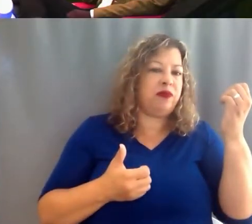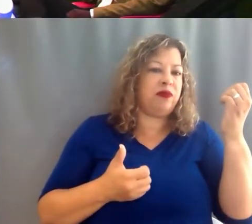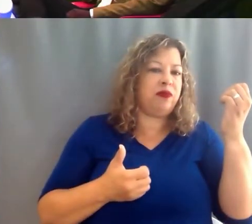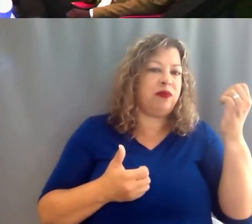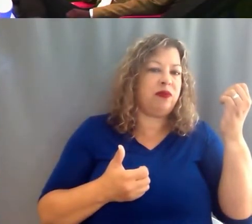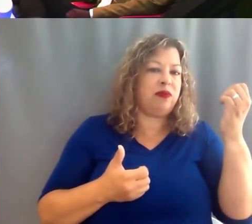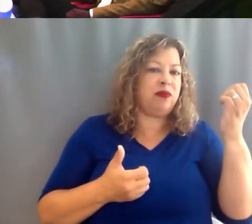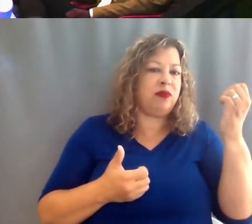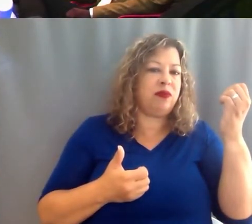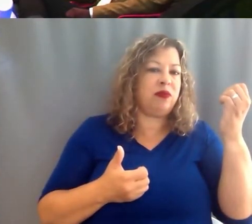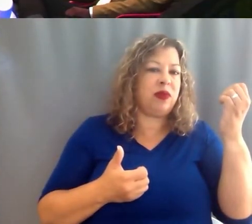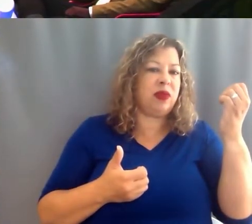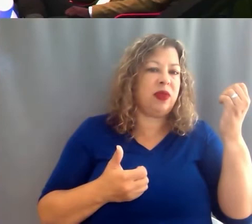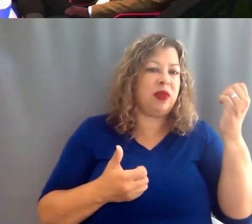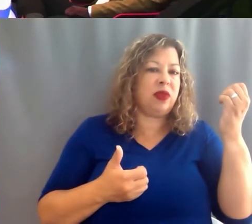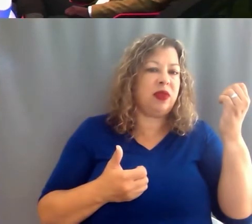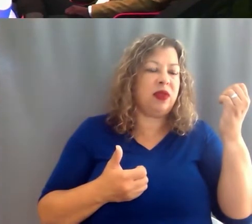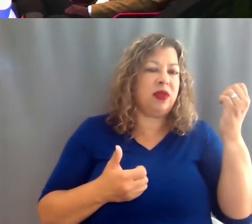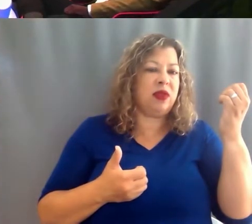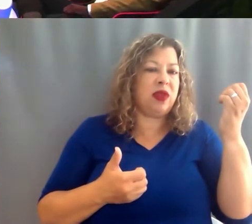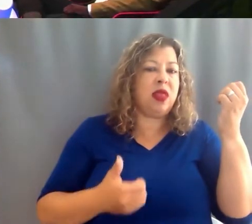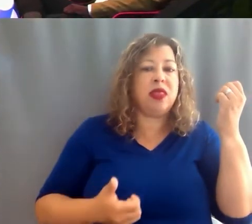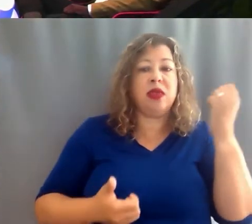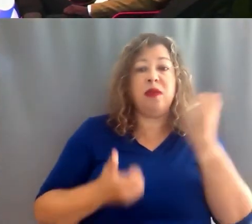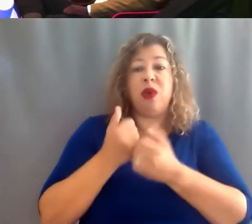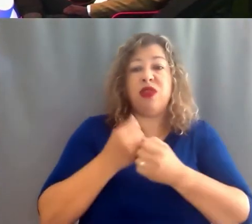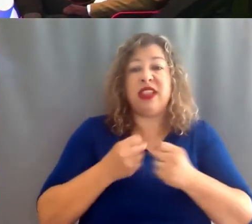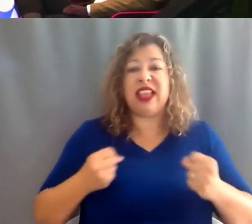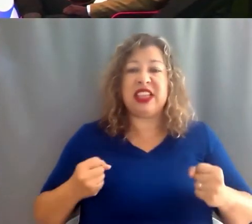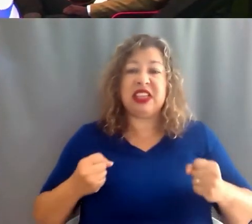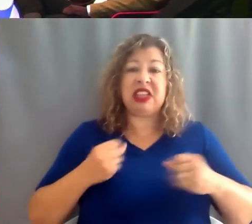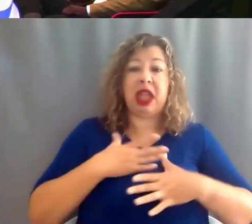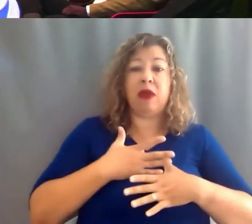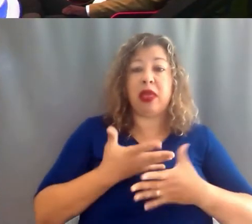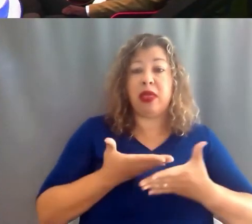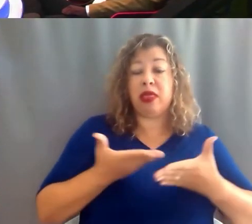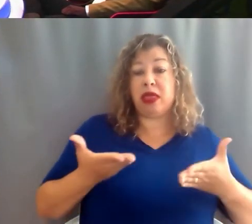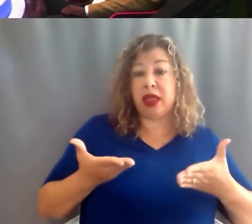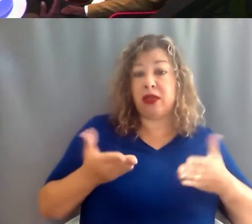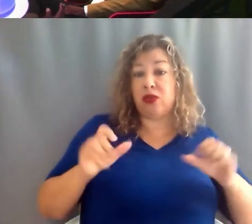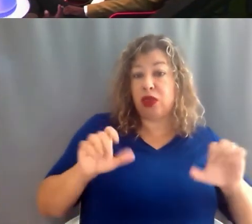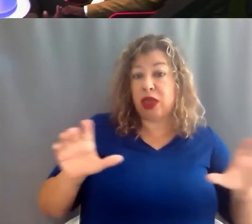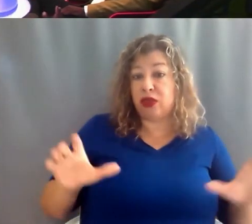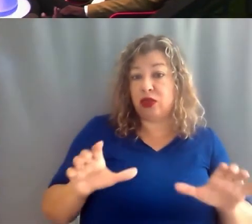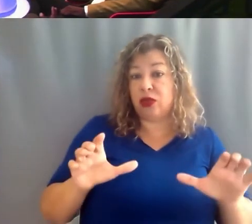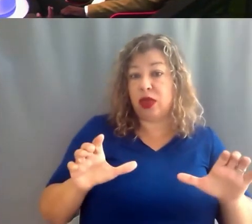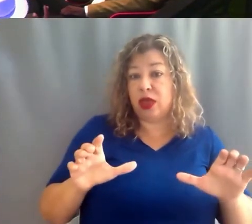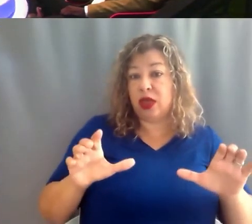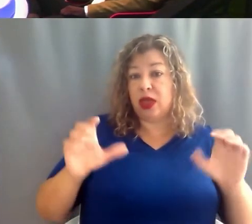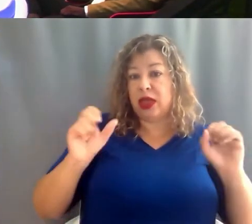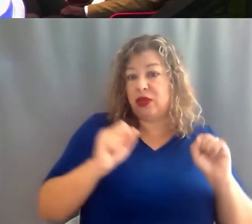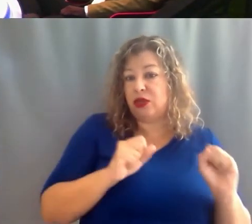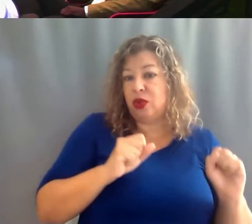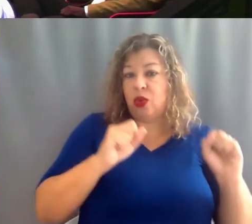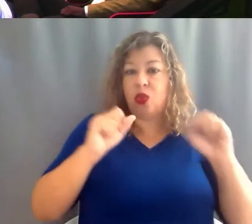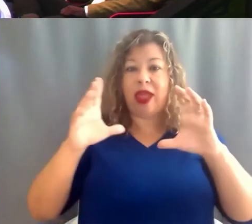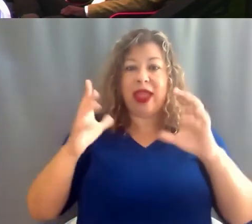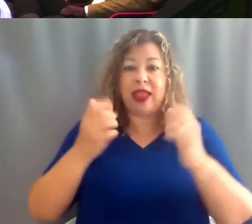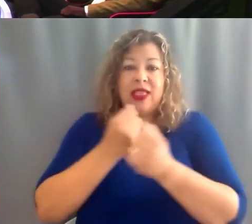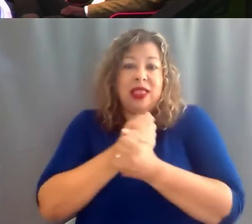awaken the love in a woman he doesn't intend to love. Right? And I think that schools do that all the time.